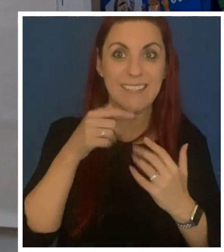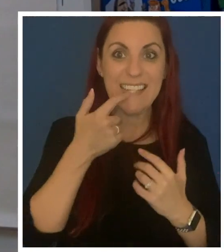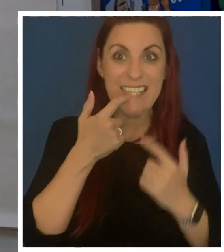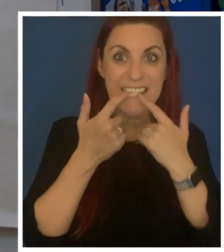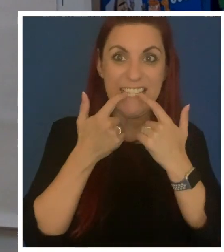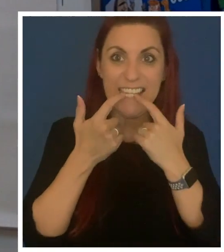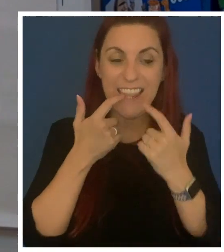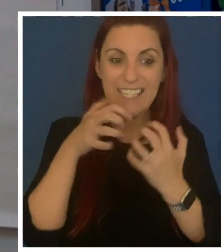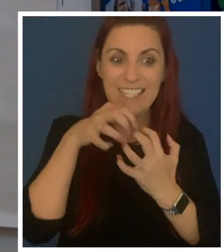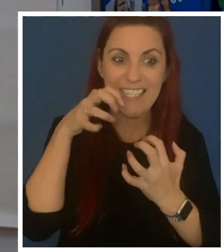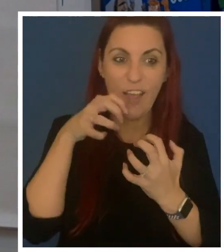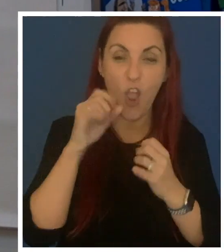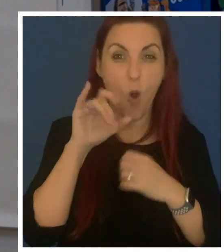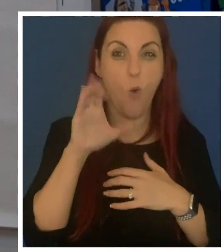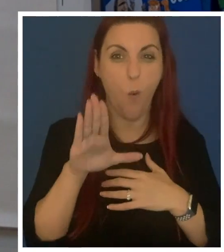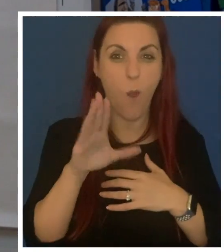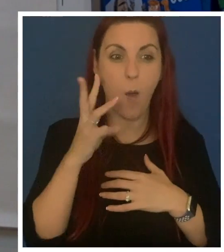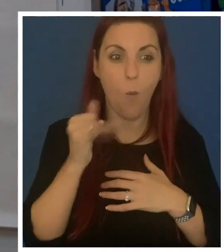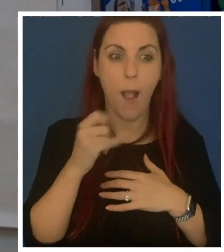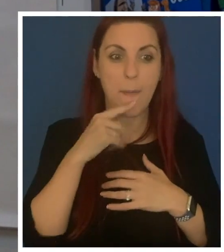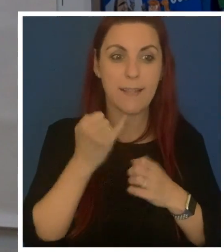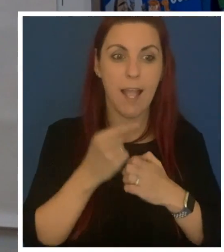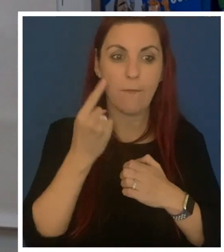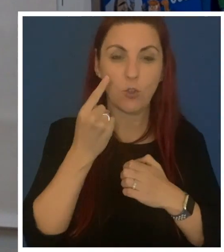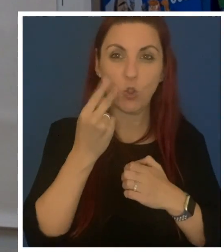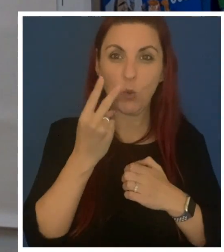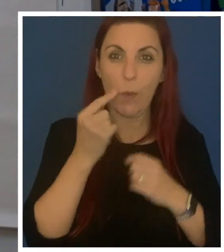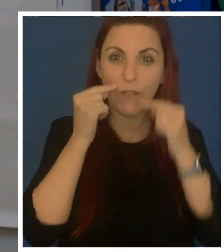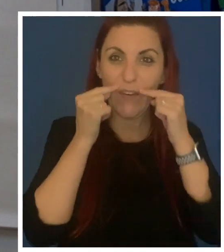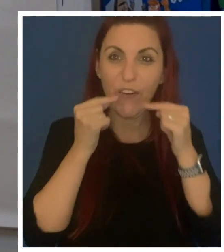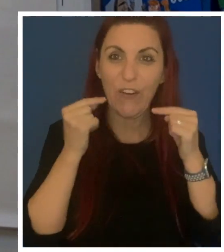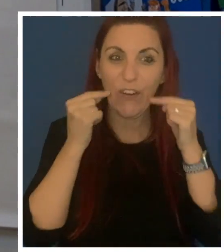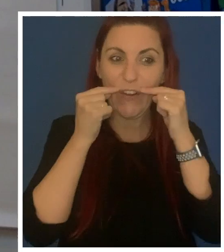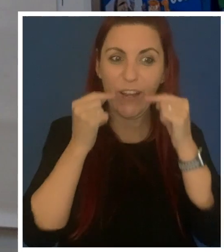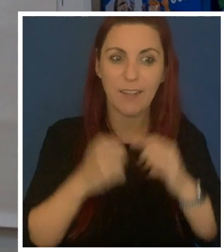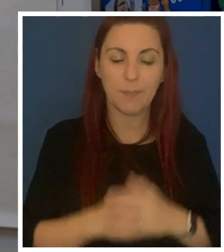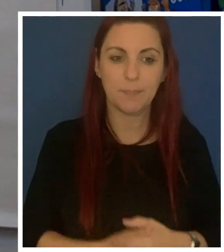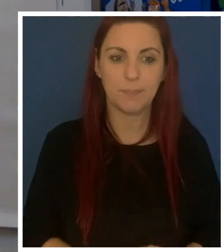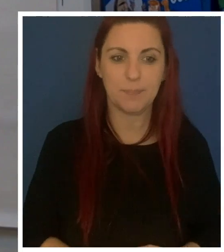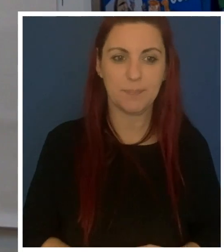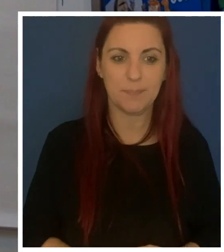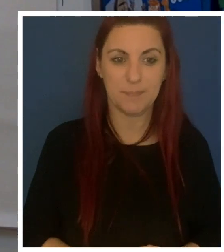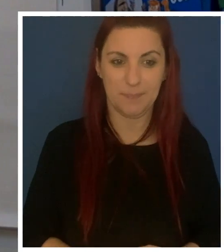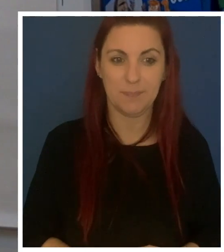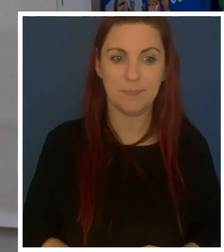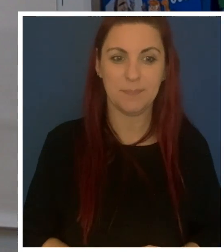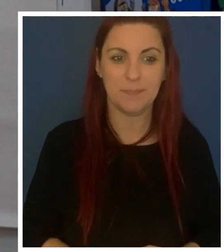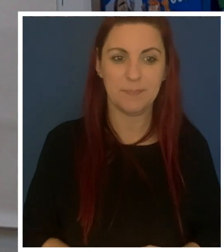are really cool because he's got two little teeth at the front. I was a bit like Spongebob, he's got two little teeth like this, two little square teeth.